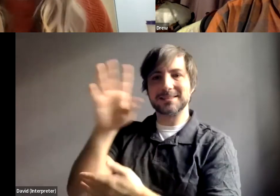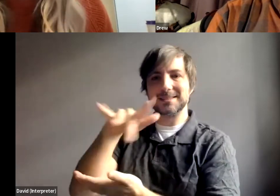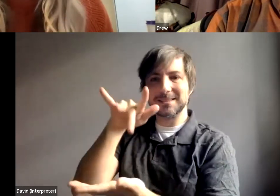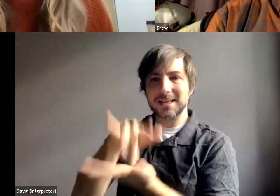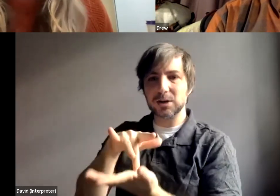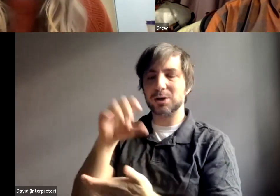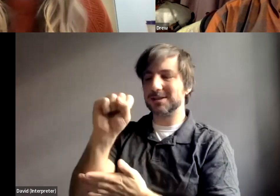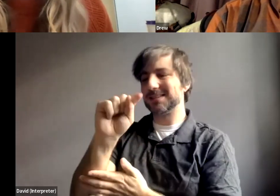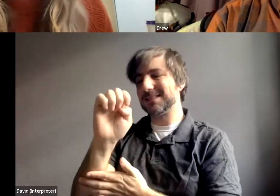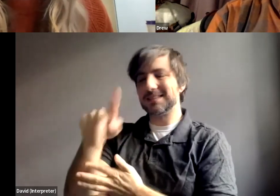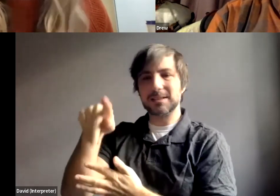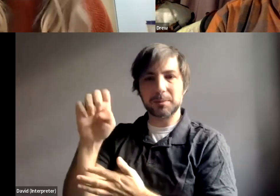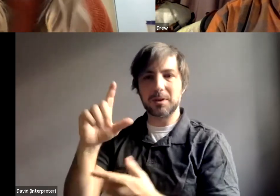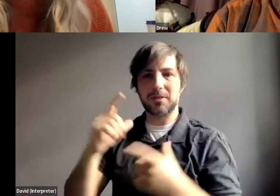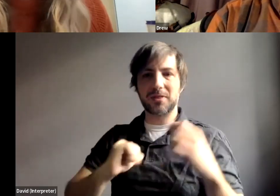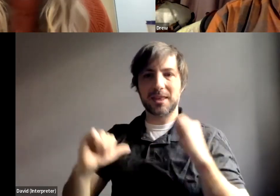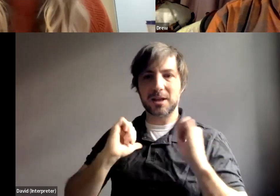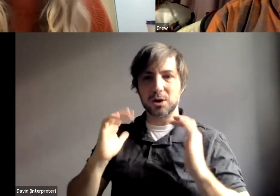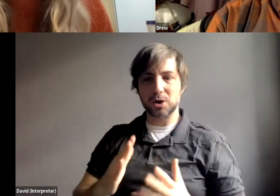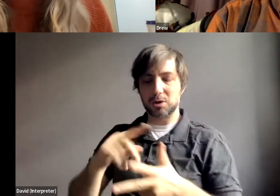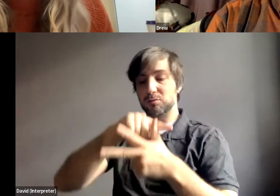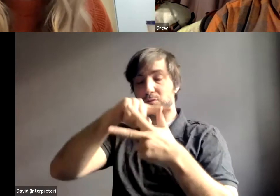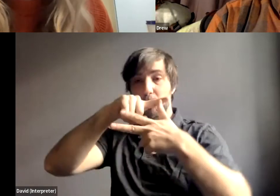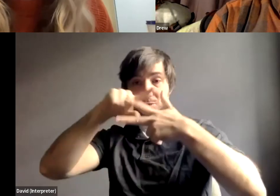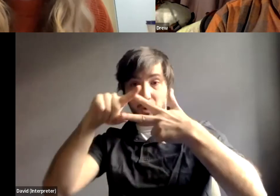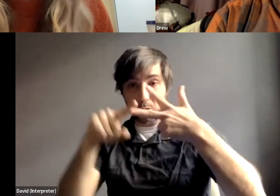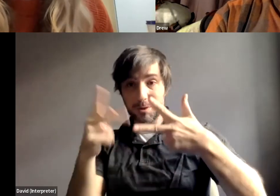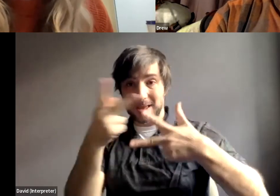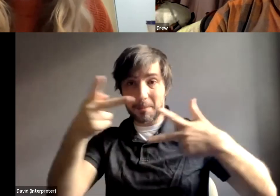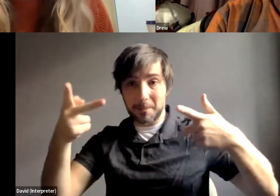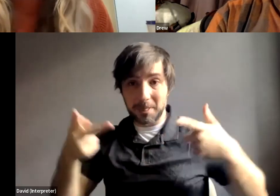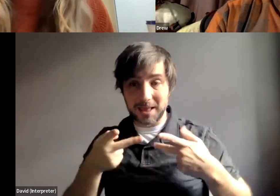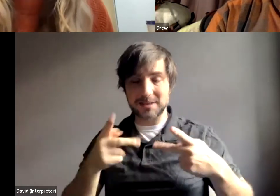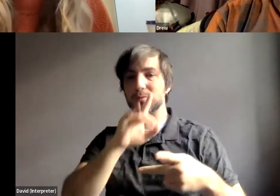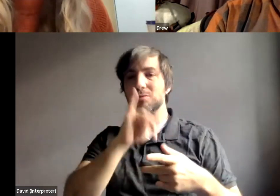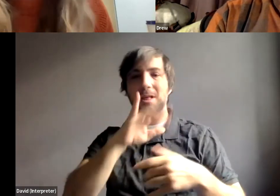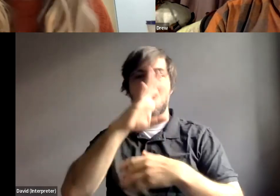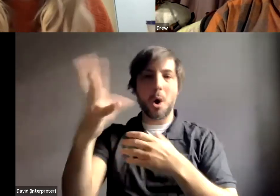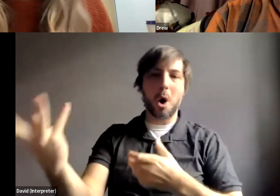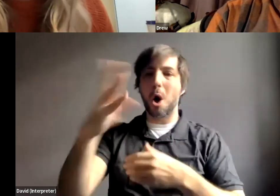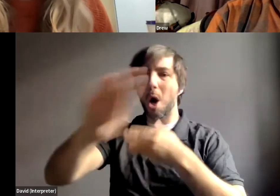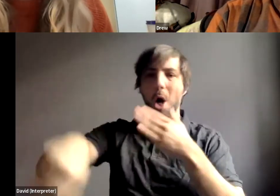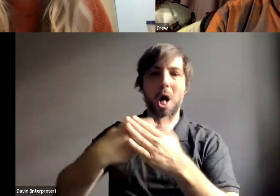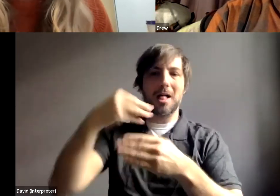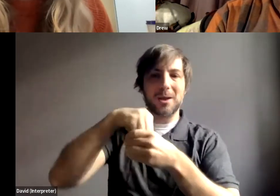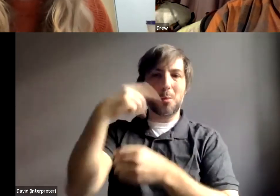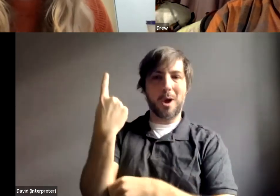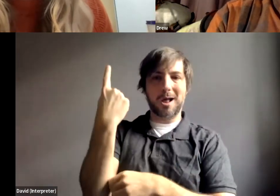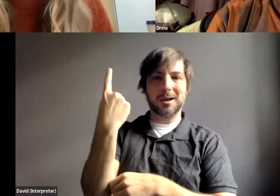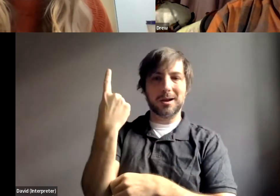, those three entities are essentially all in one . We are all housed under the same roof and